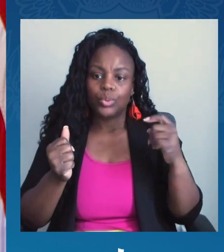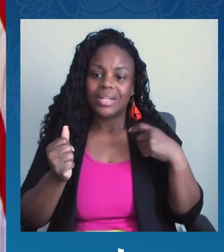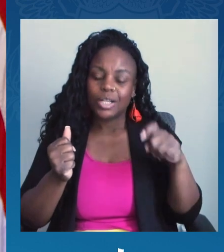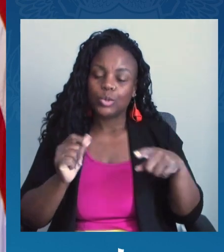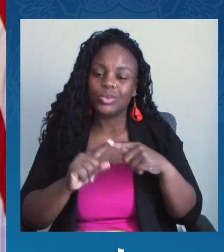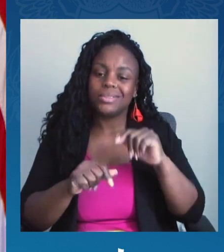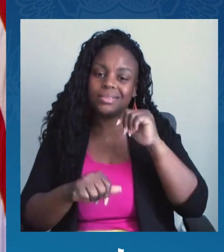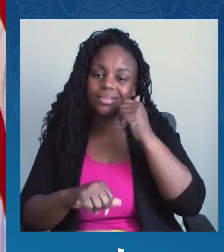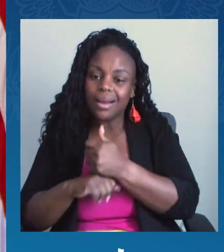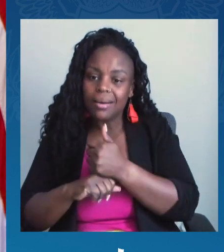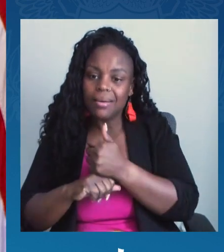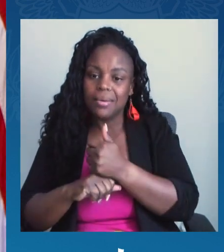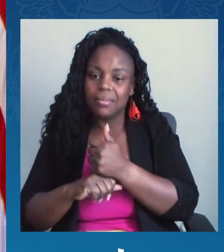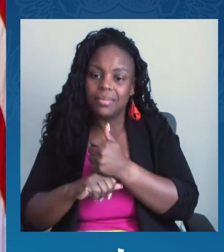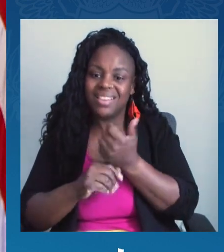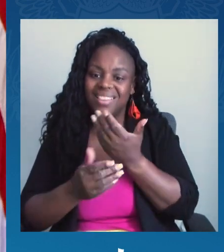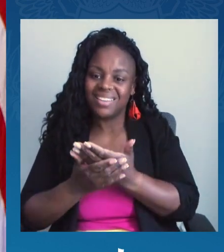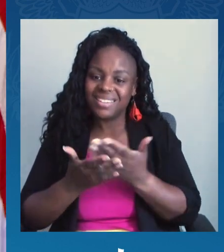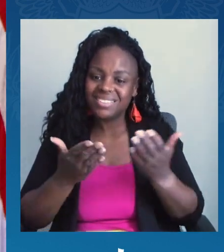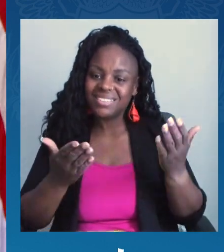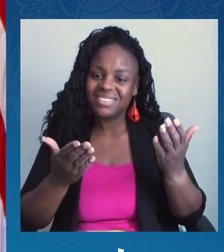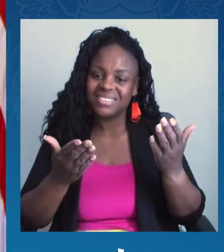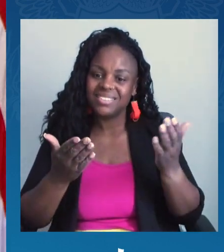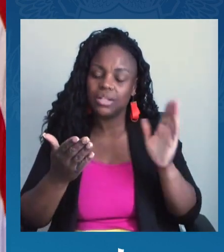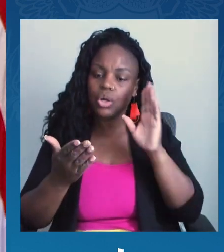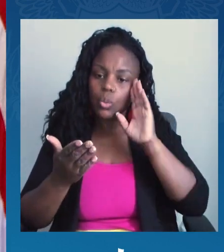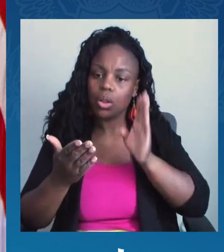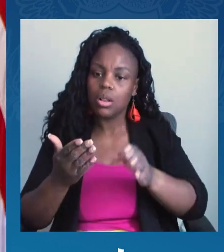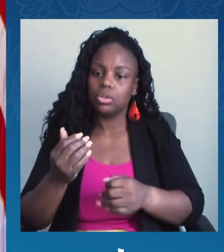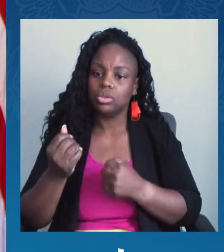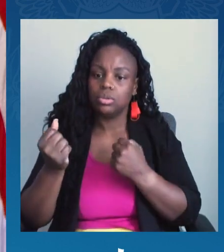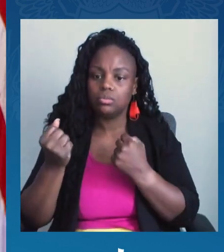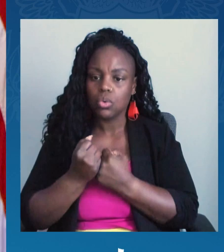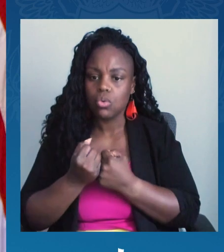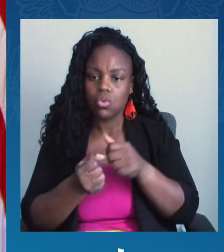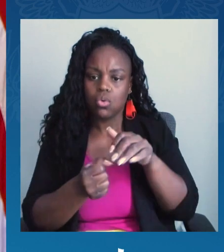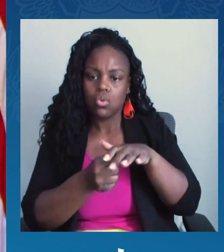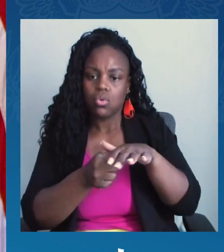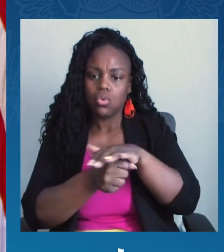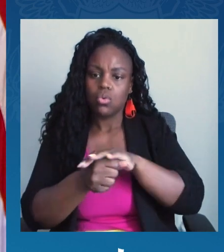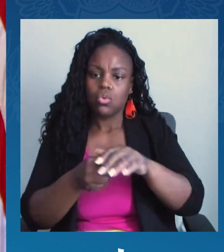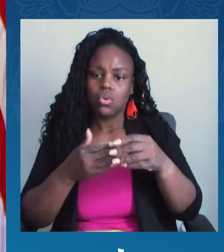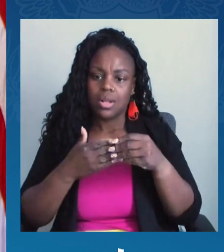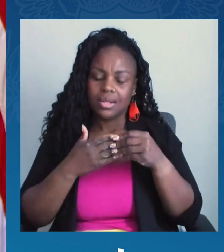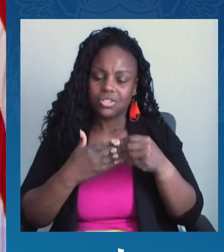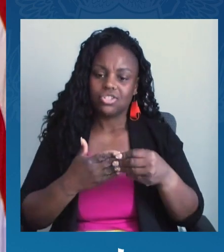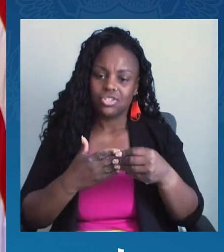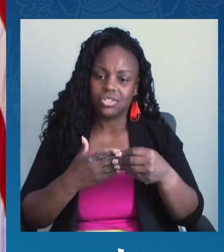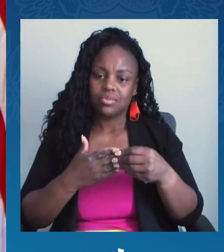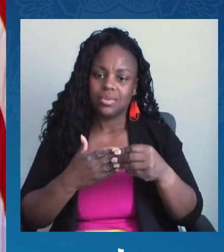that obviously promote and support local leaders to have the facilities that they need to have to ensure